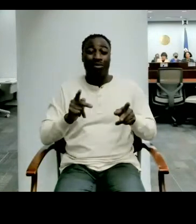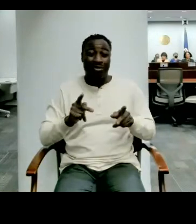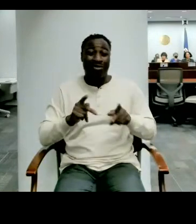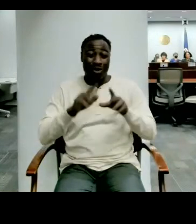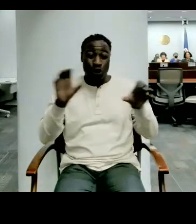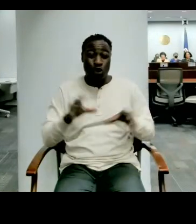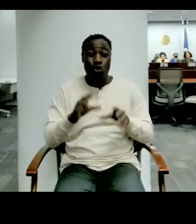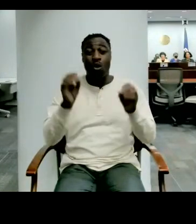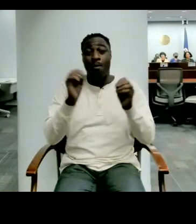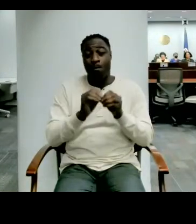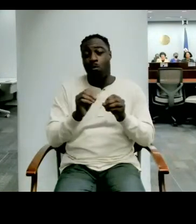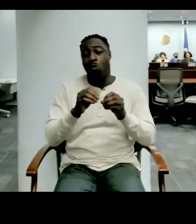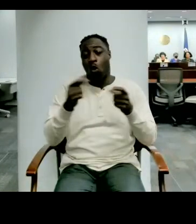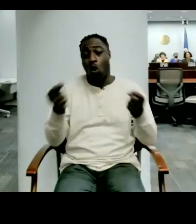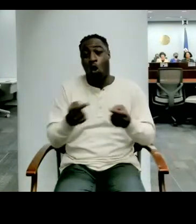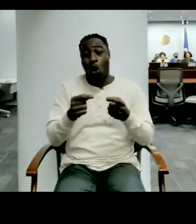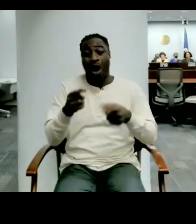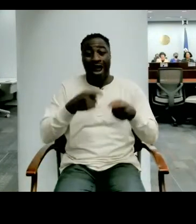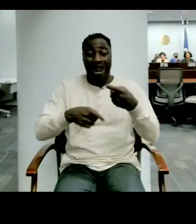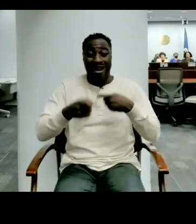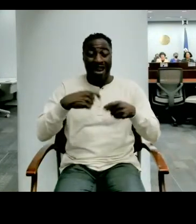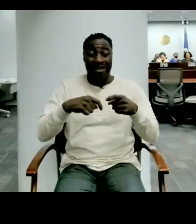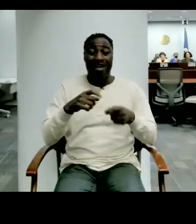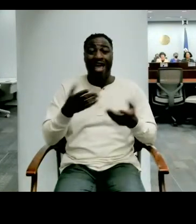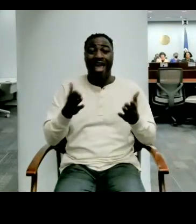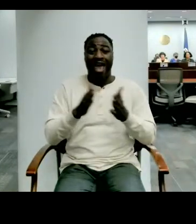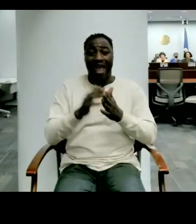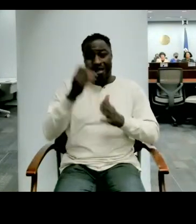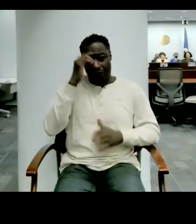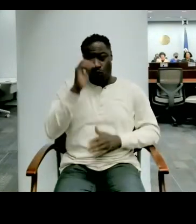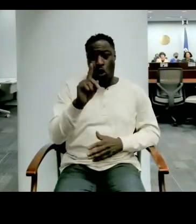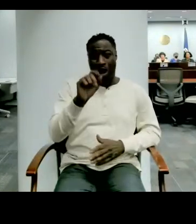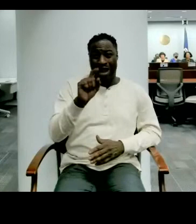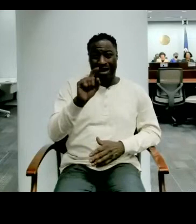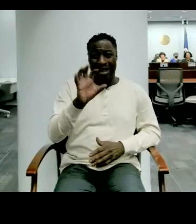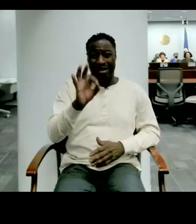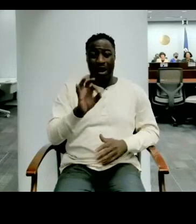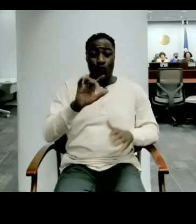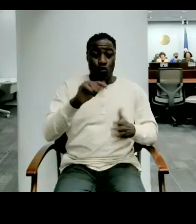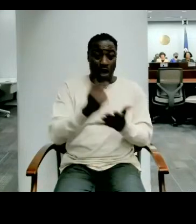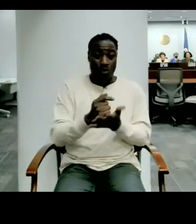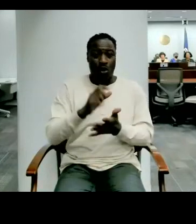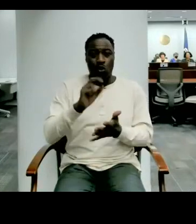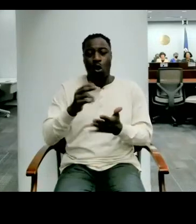Instead of asking for dates of Brad use or dates of prior employment, they use drop-down